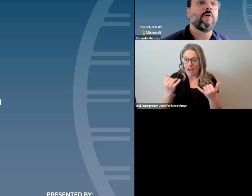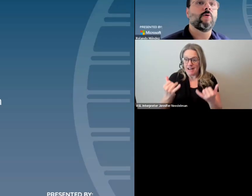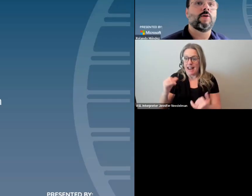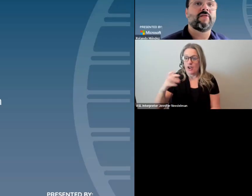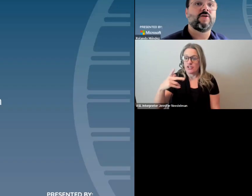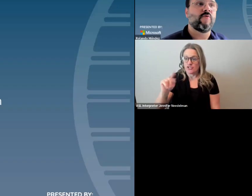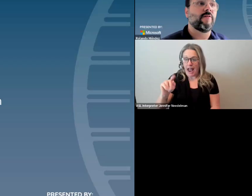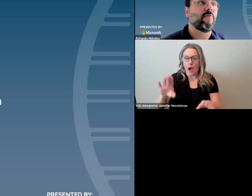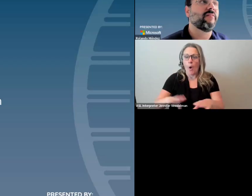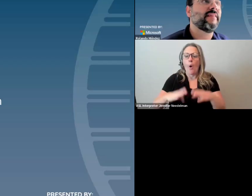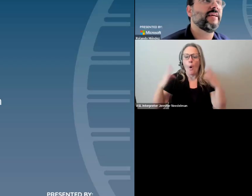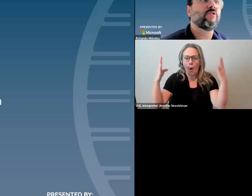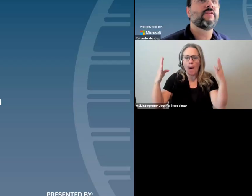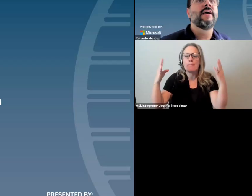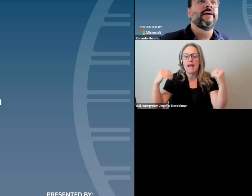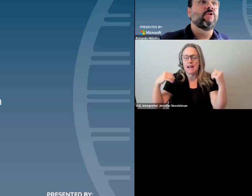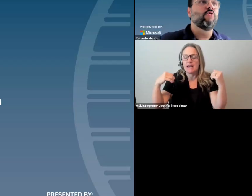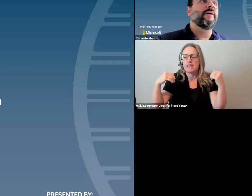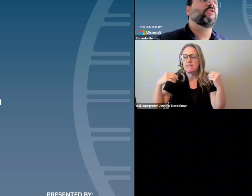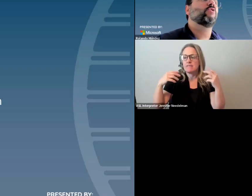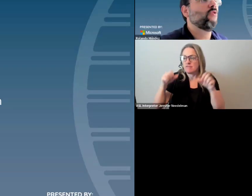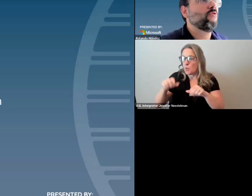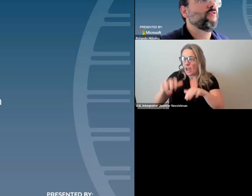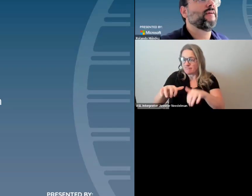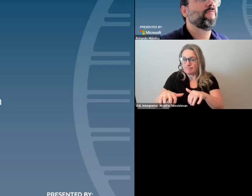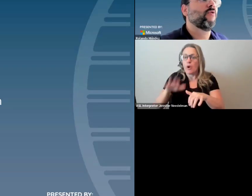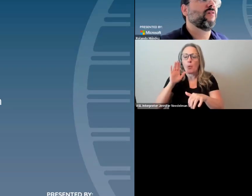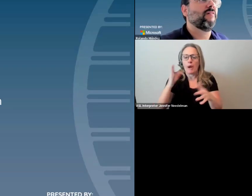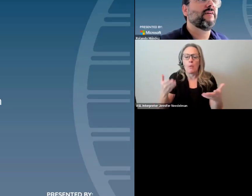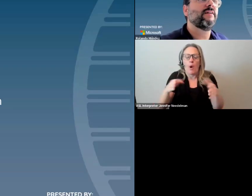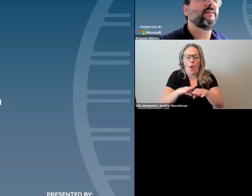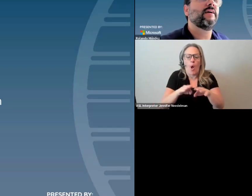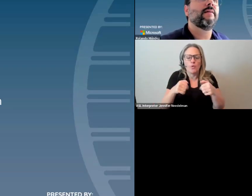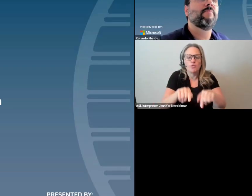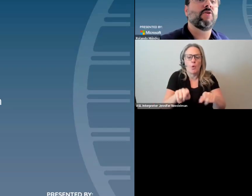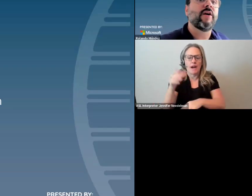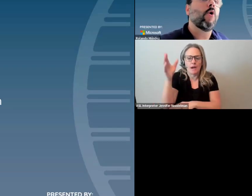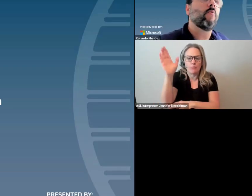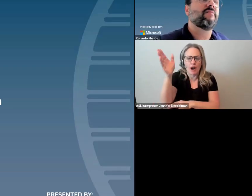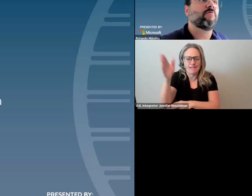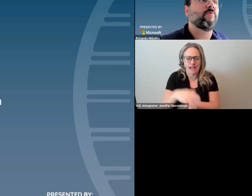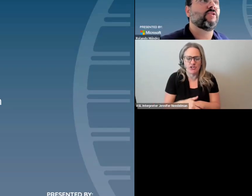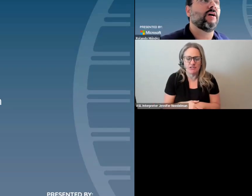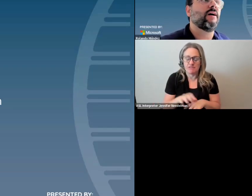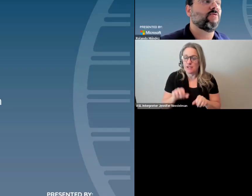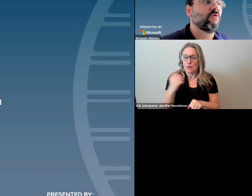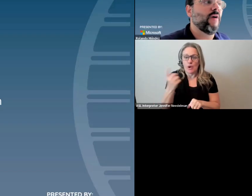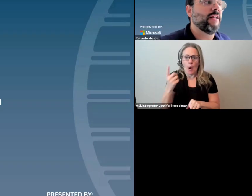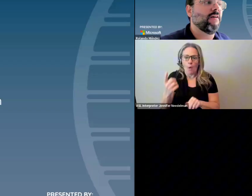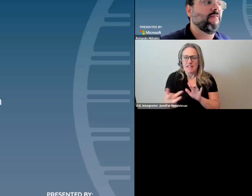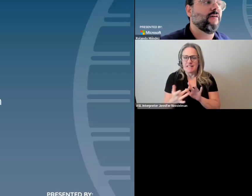but we will close it during the presentation to make sure you can focus on the content, but you can always reach out to any